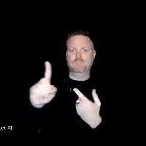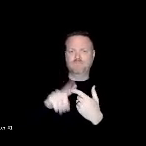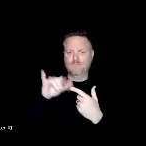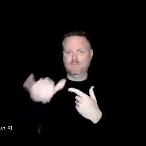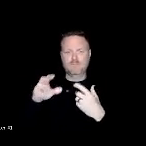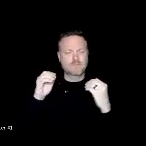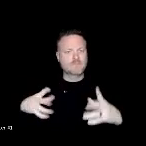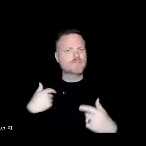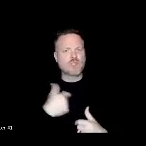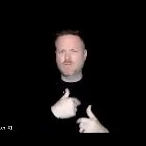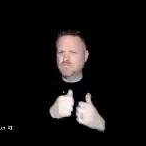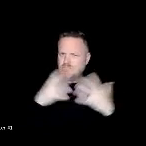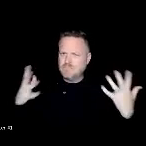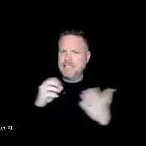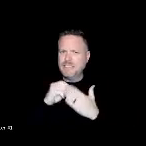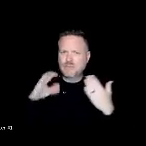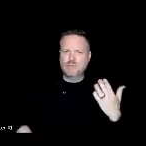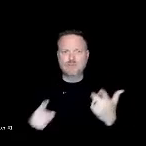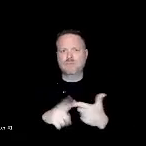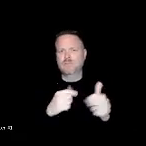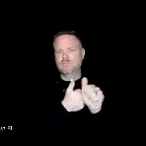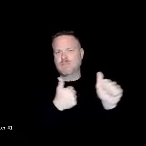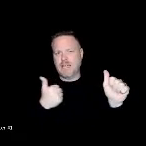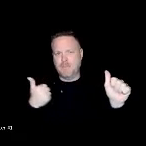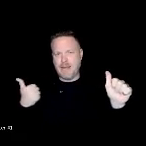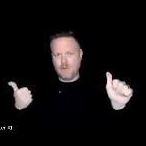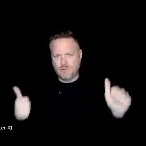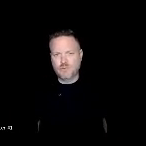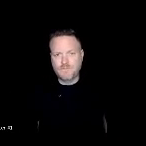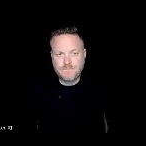So we have a lot of students that are sliding backwards. Because we need to